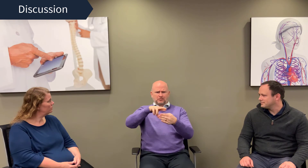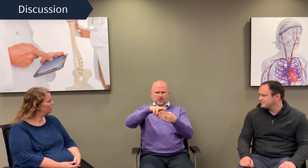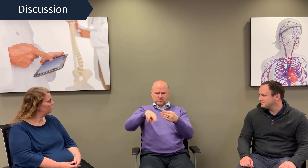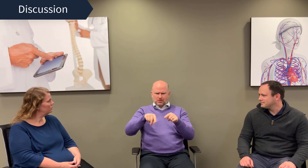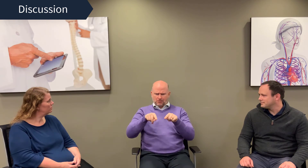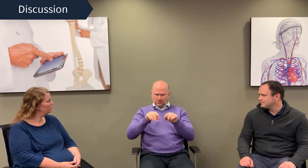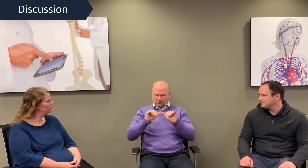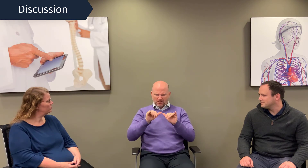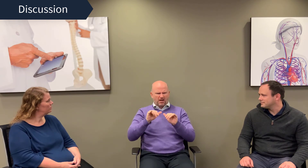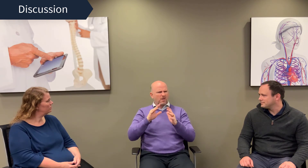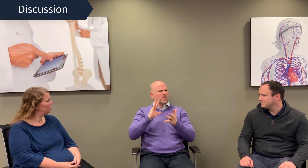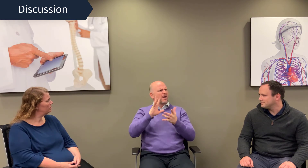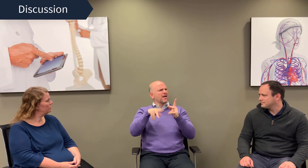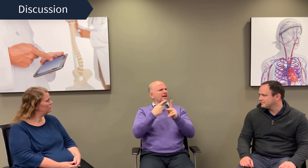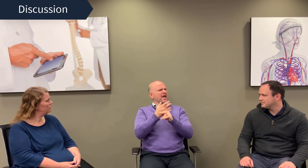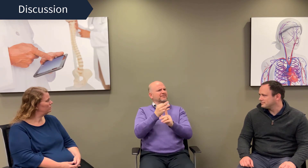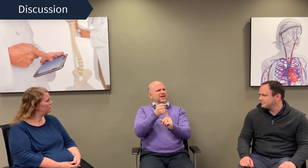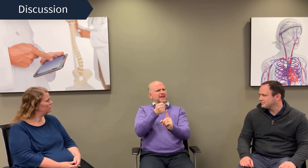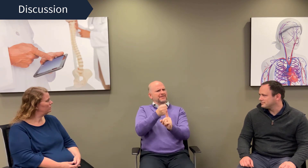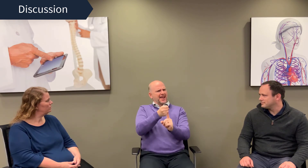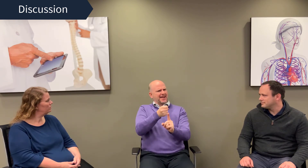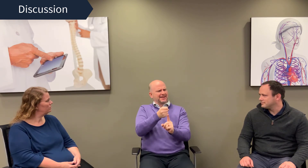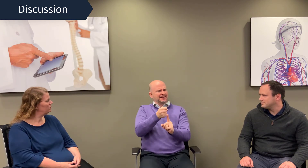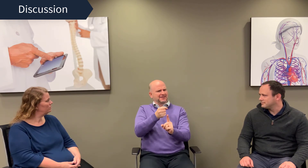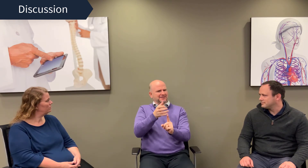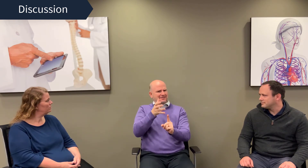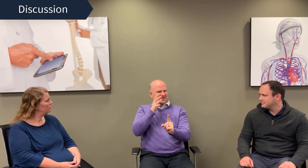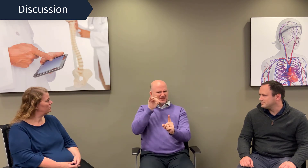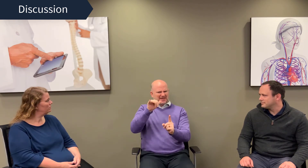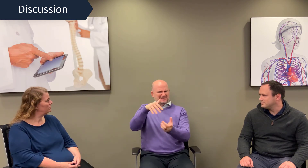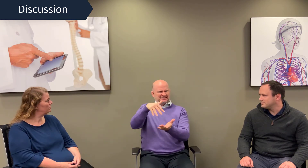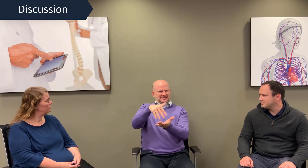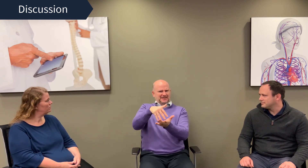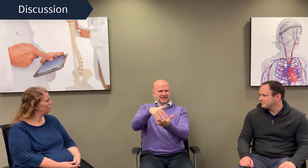looking at the results of this study, what kind of impacts will a study like